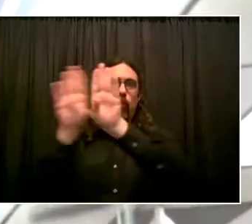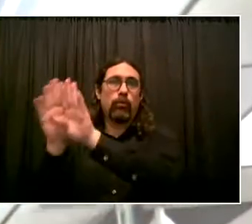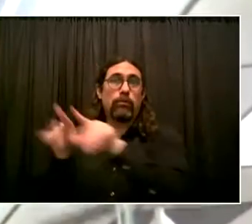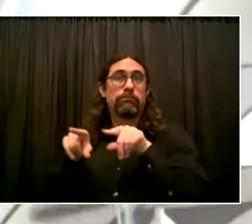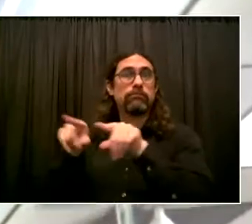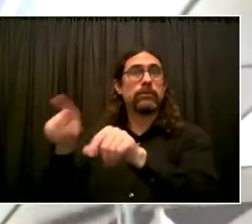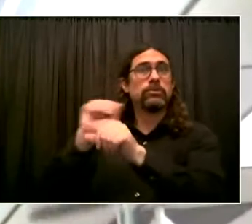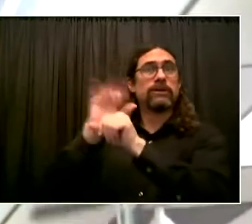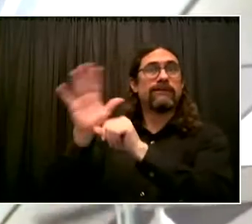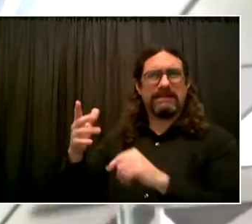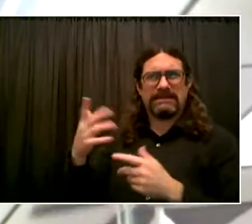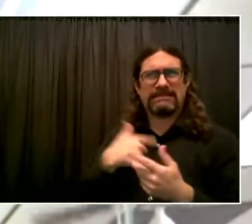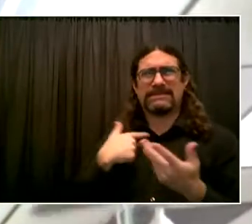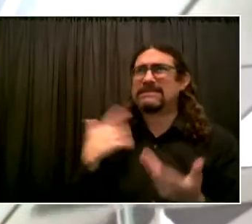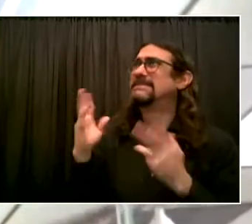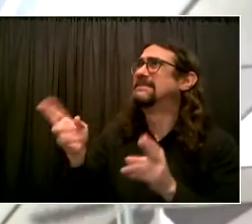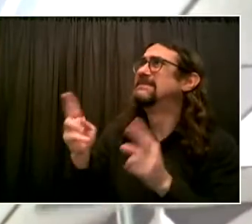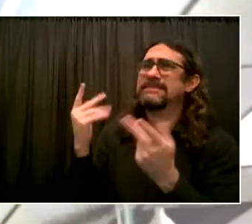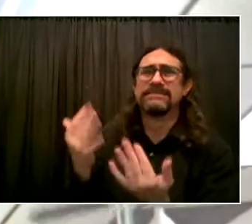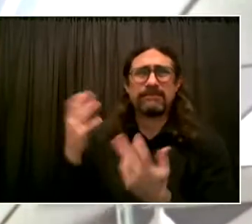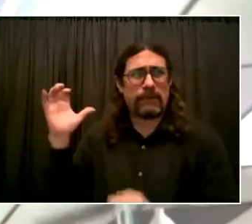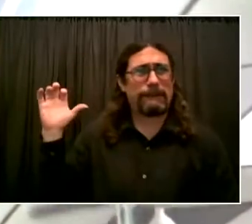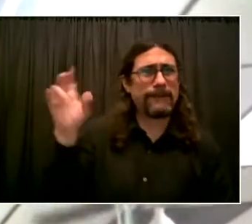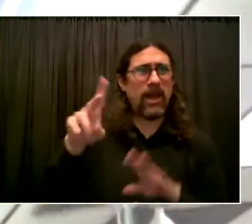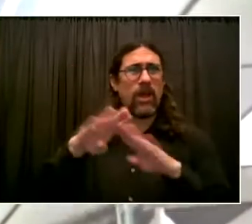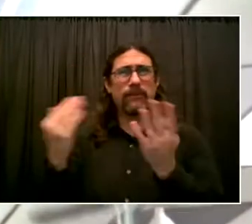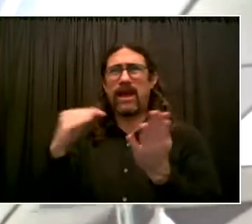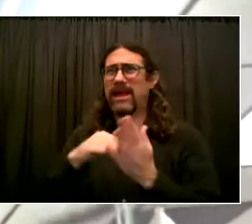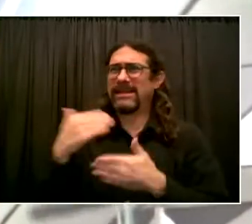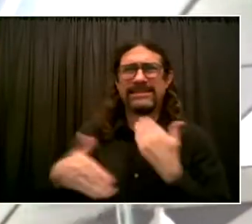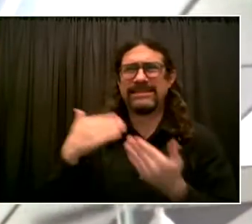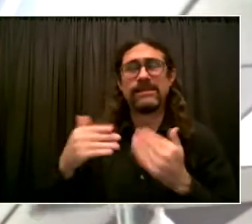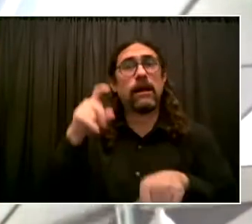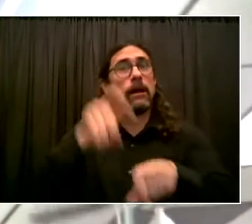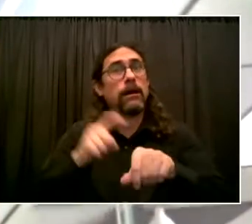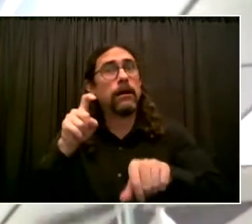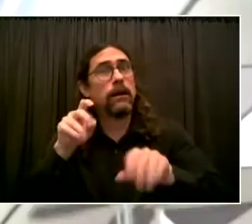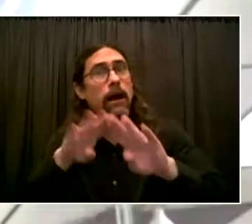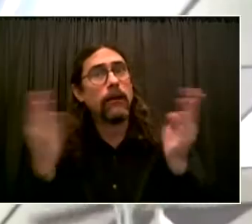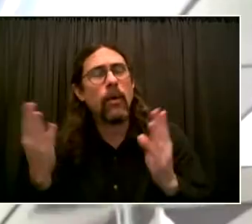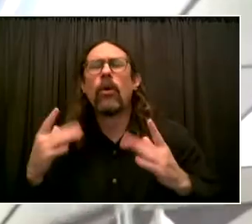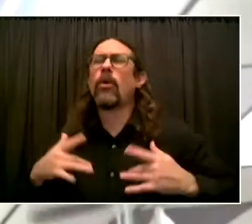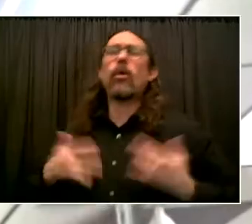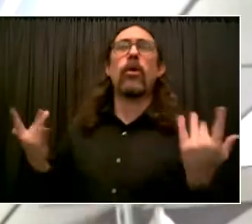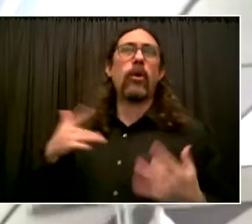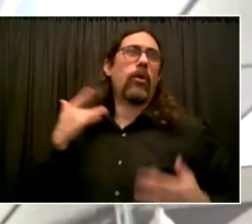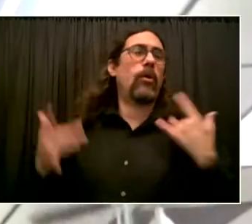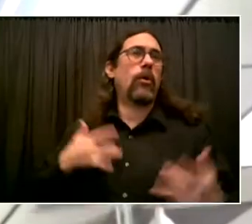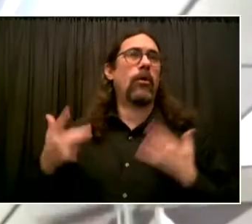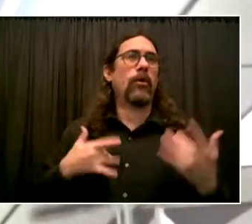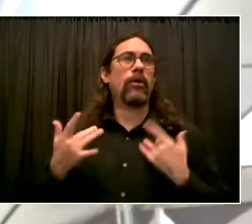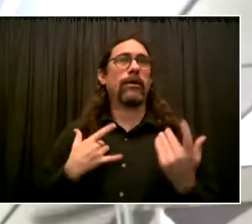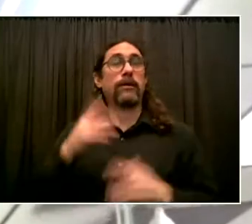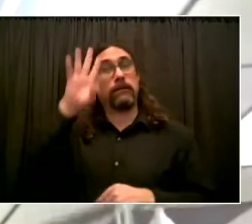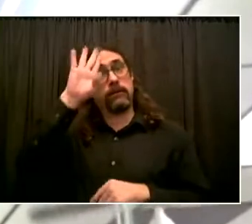LET THE COMMUNITY KNOW THAT WE ARE BACK AND WE ARE TA KING ALL STEPS NECESSARY TO